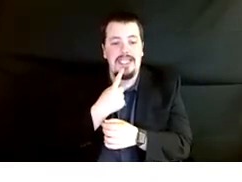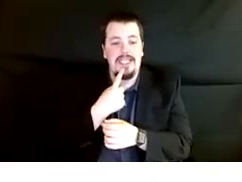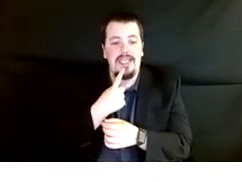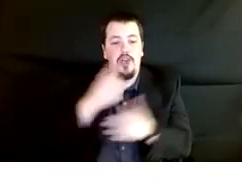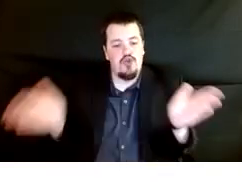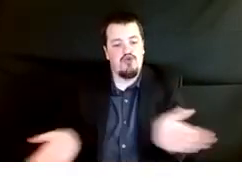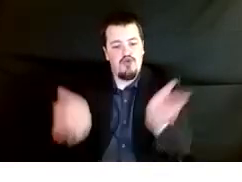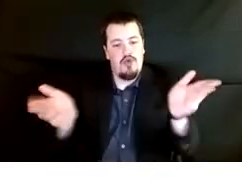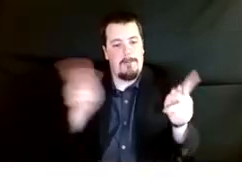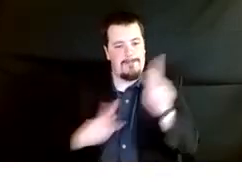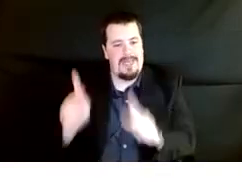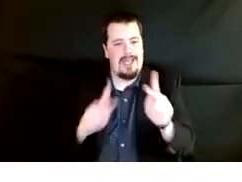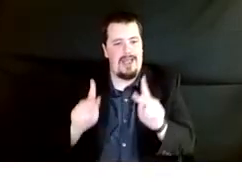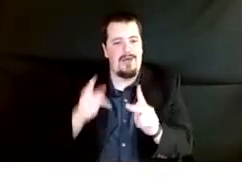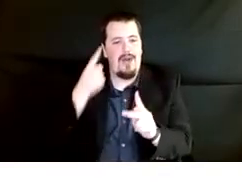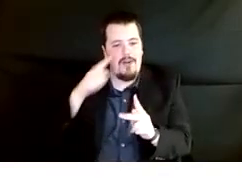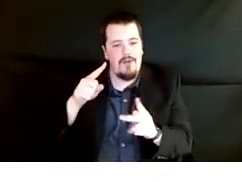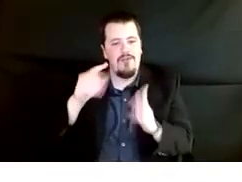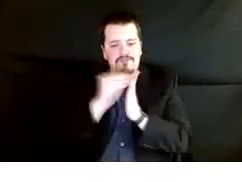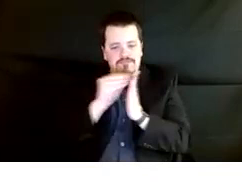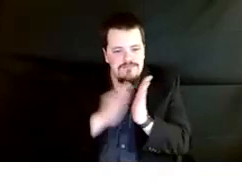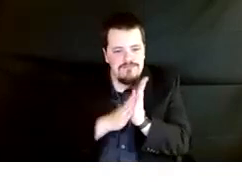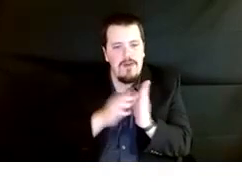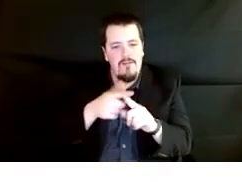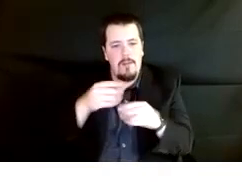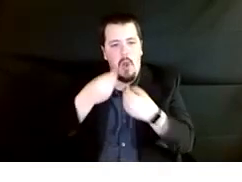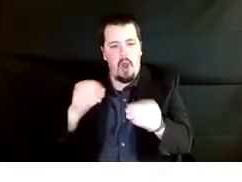people to take documentation from the Office of Civil Rights to them with the hospital if they're